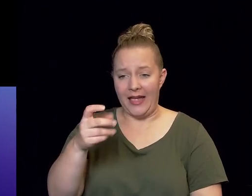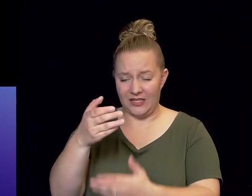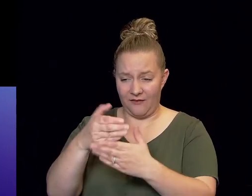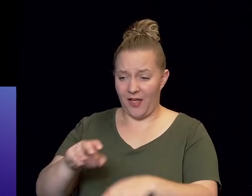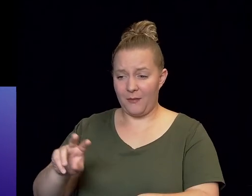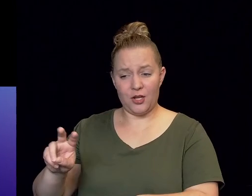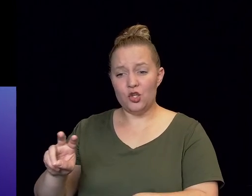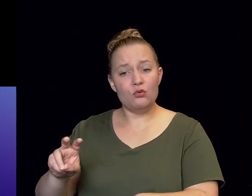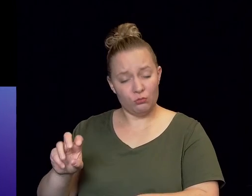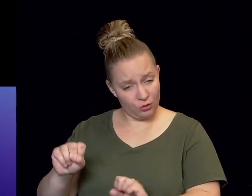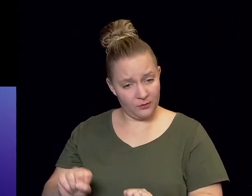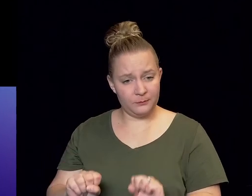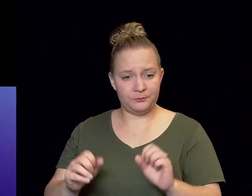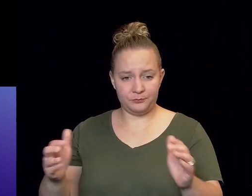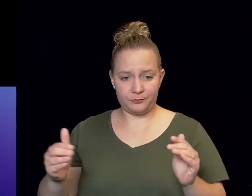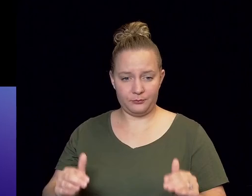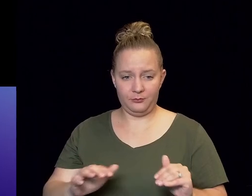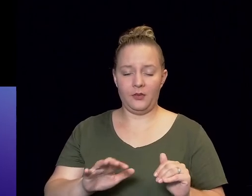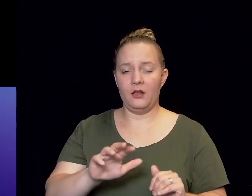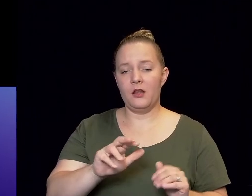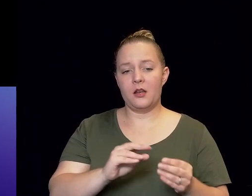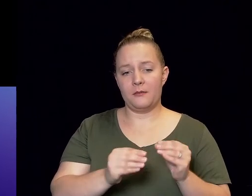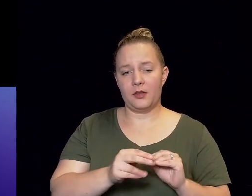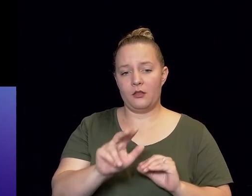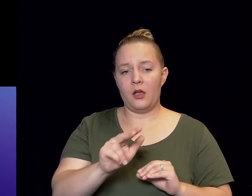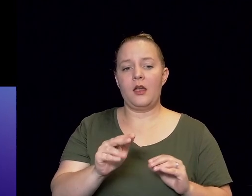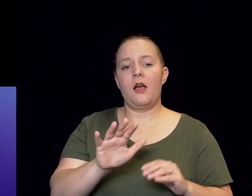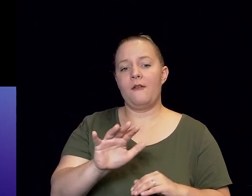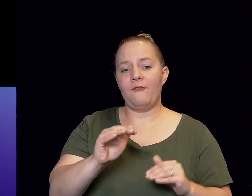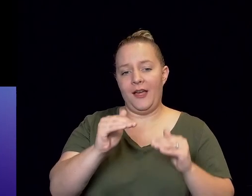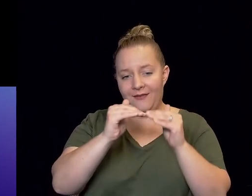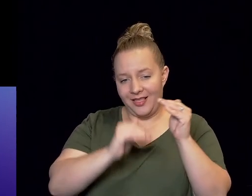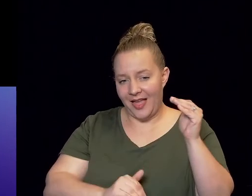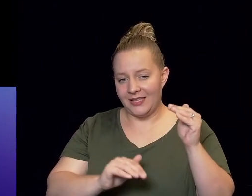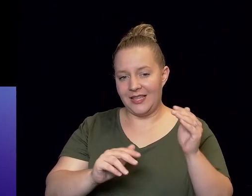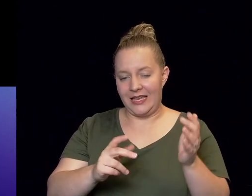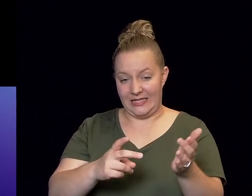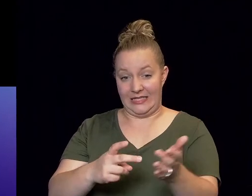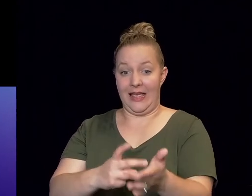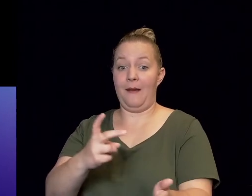And then, number three. 5 less than double Tiffany's score. So, if I'm doubling Tiffany, I'm